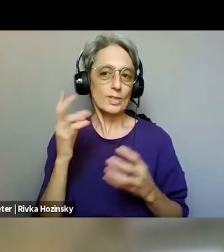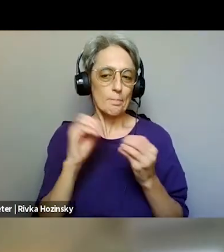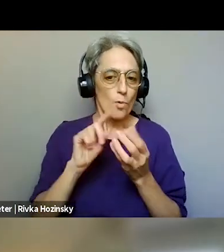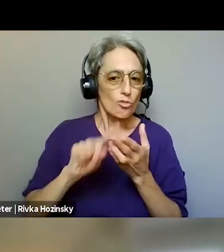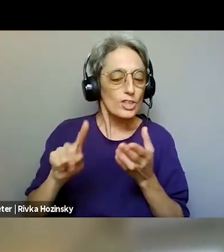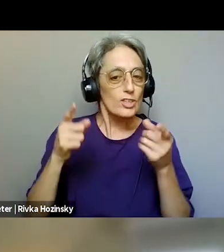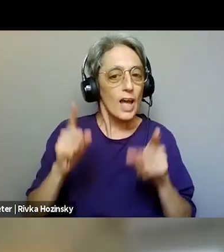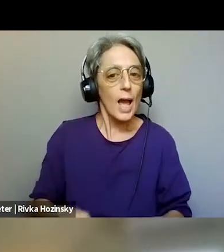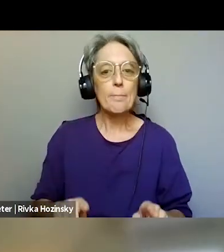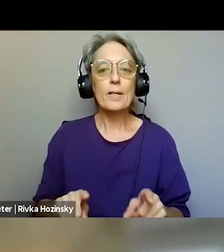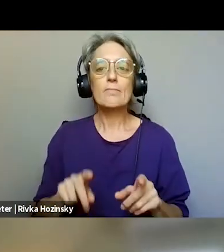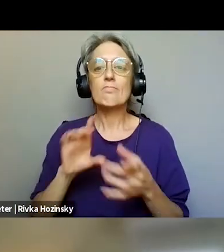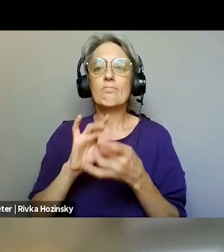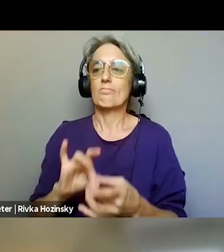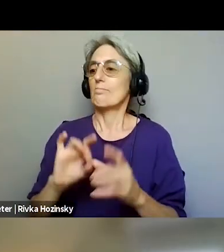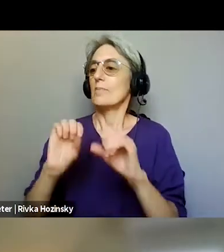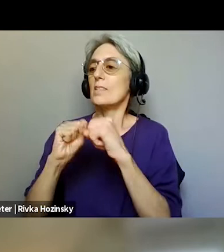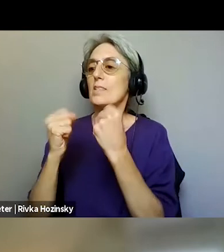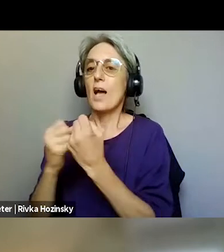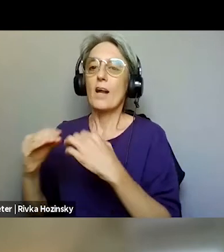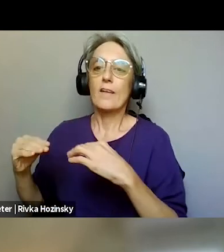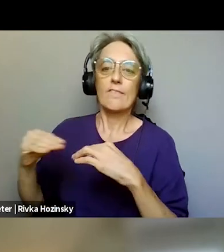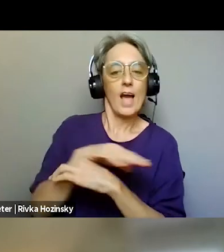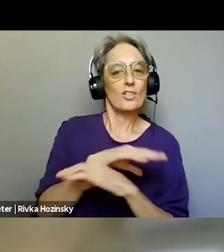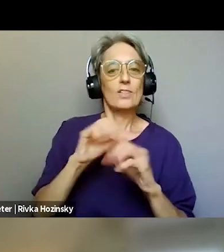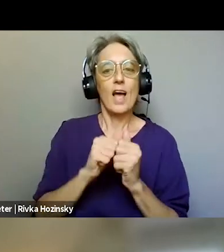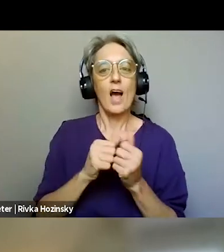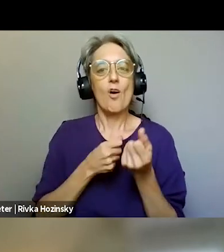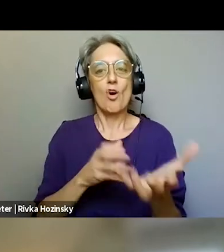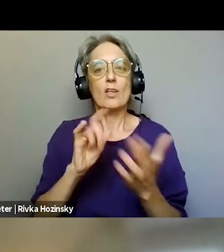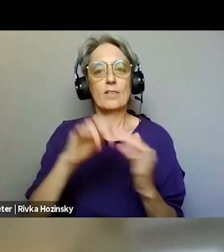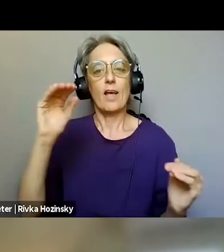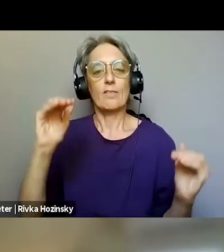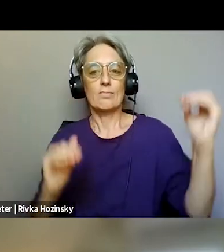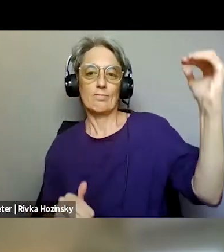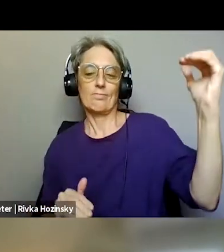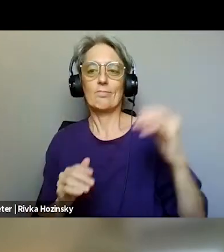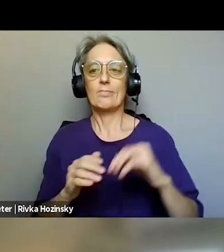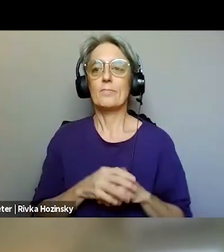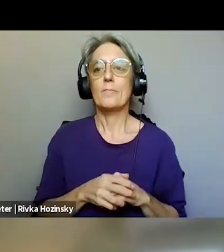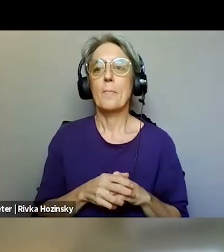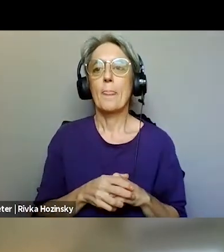factors that are really resulting in these population level disparities that we're seeing. [DR. ERIC RUBENSTEIN:] I can talk about sort of,